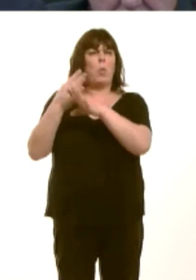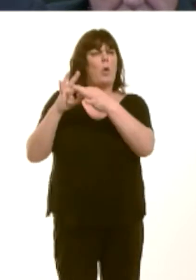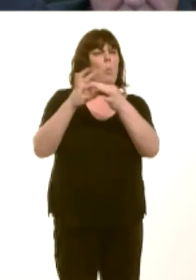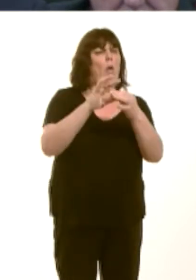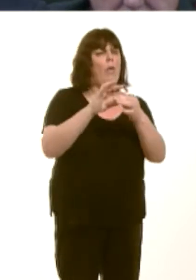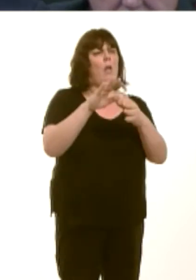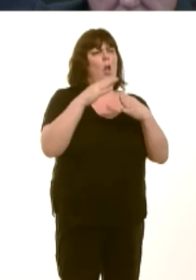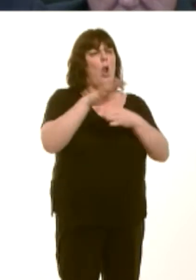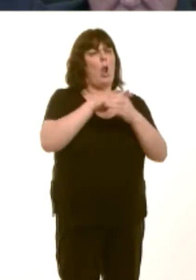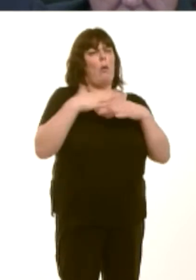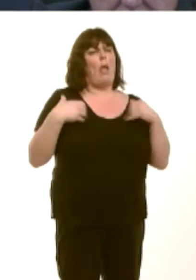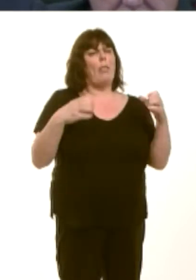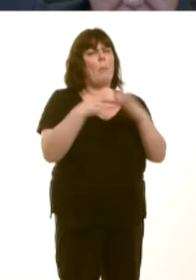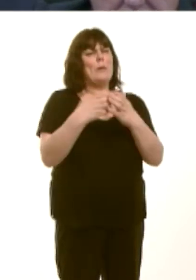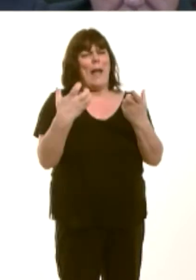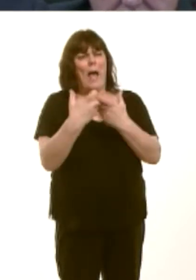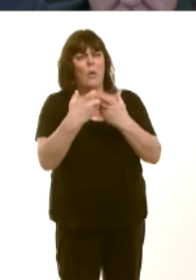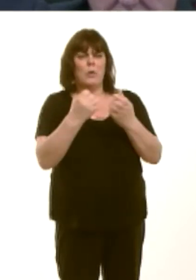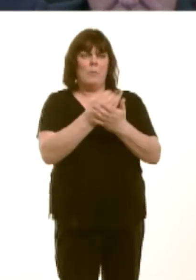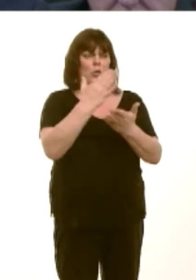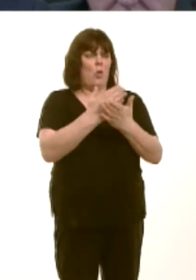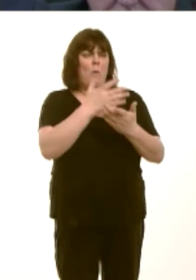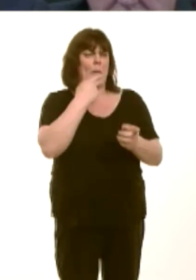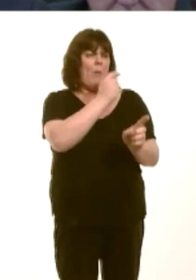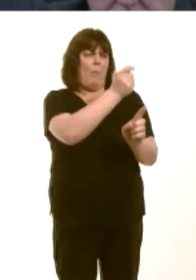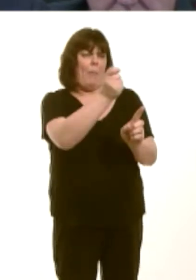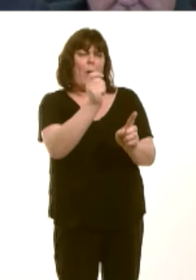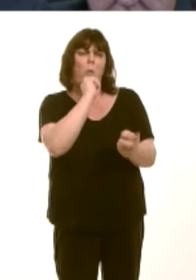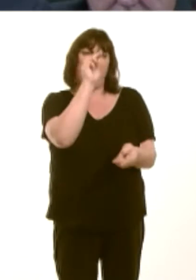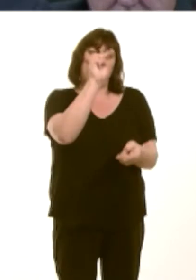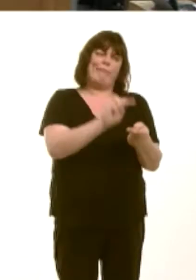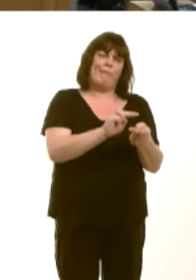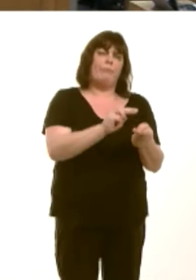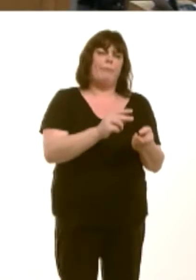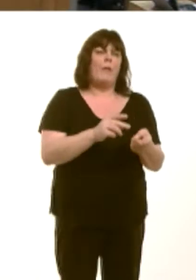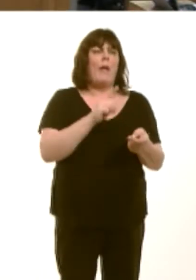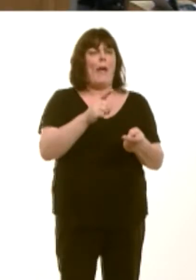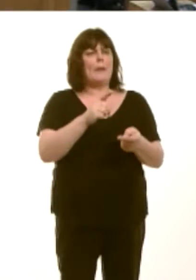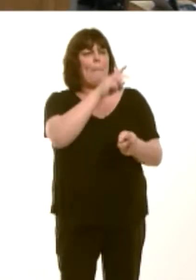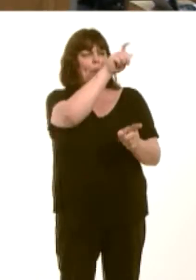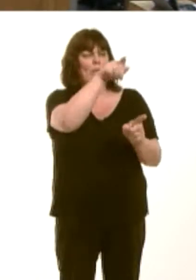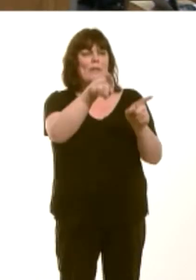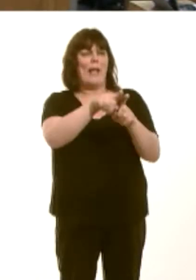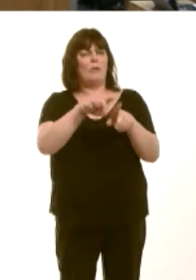these figures are as low as possible, and that, ultimately, patients and clinicians are supported when these things do go wrong?